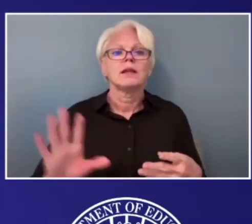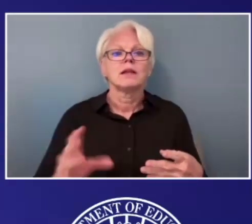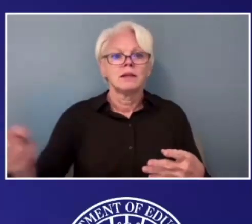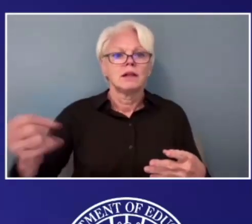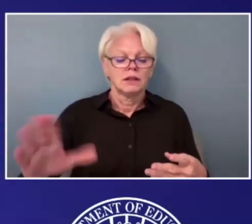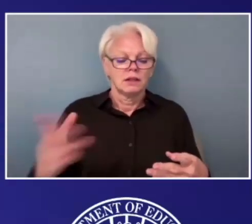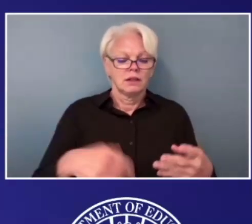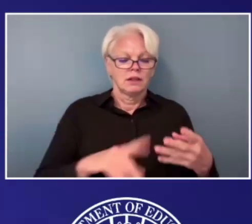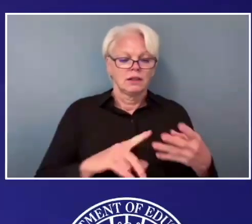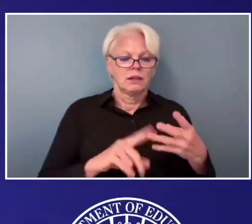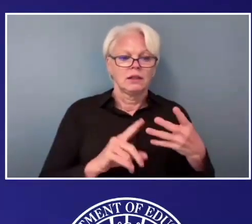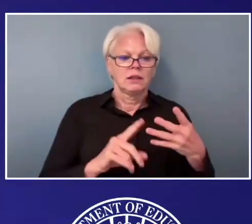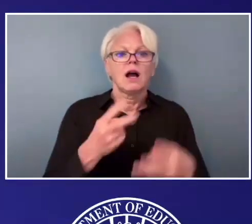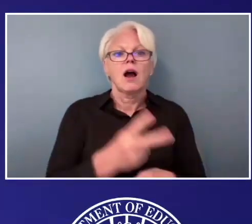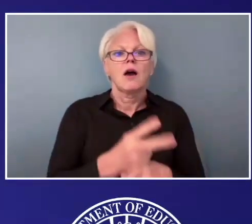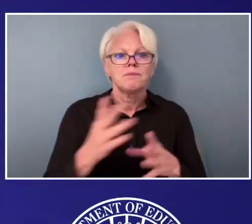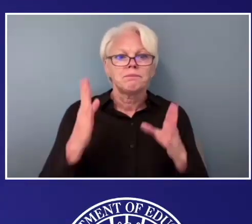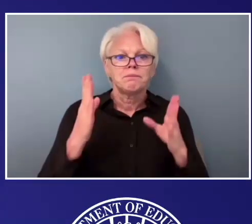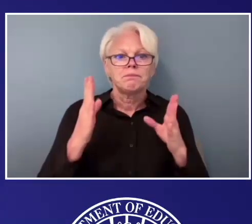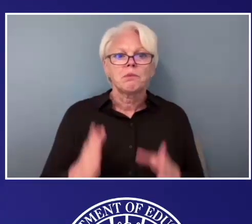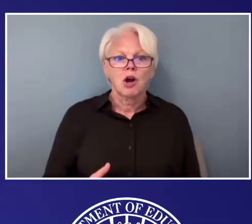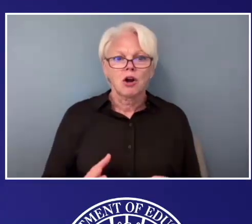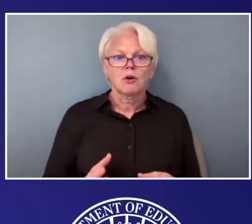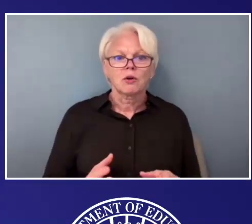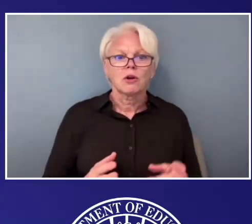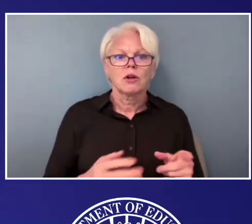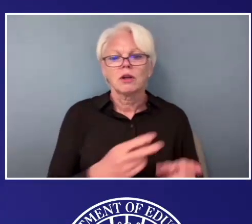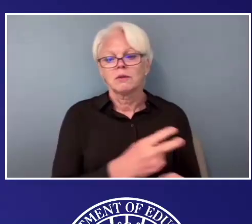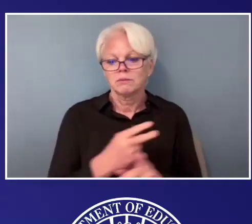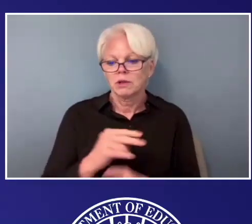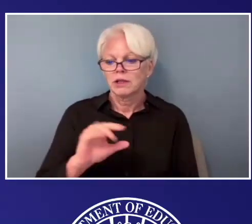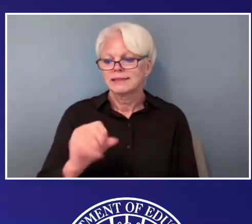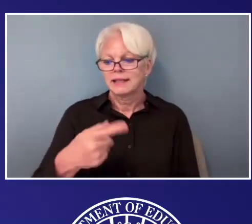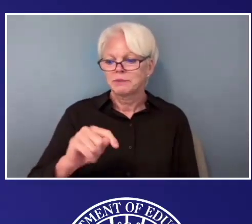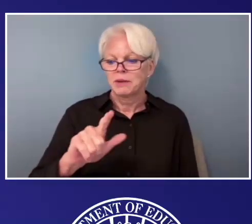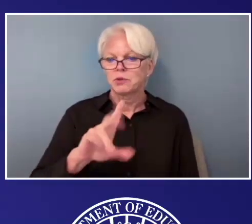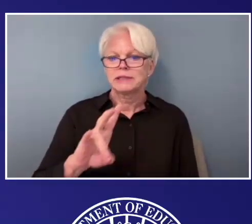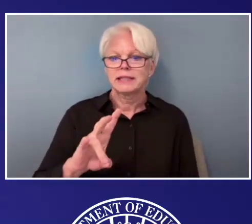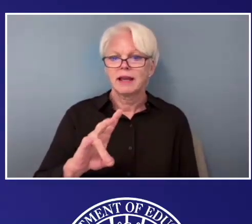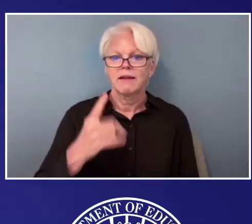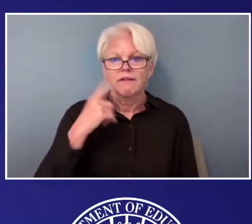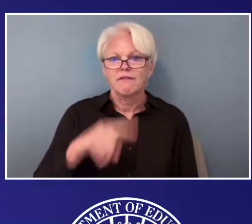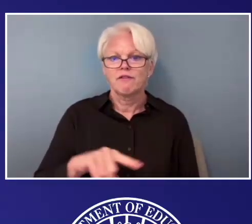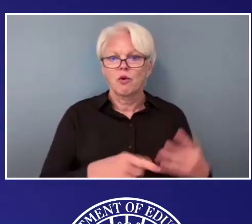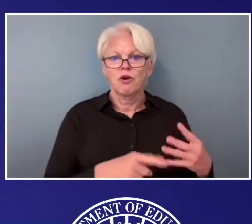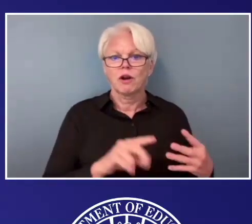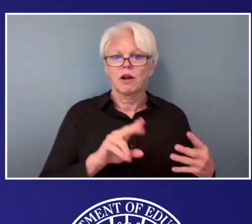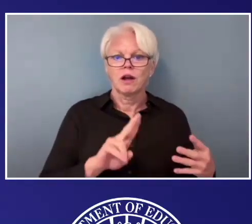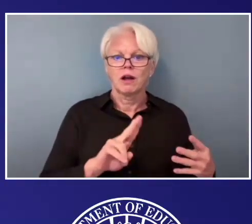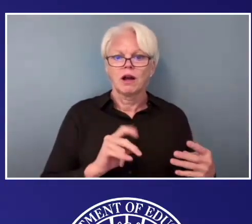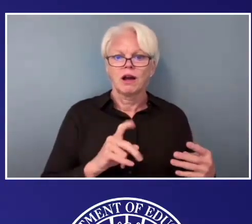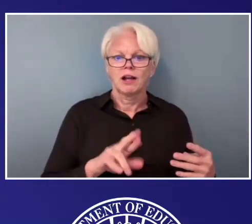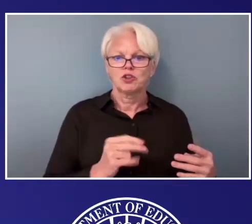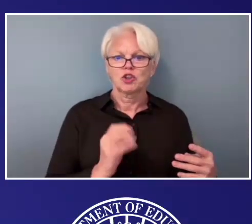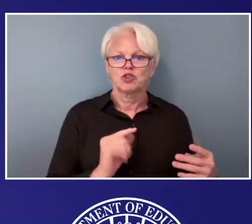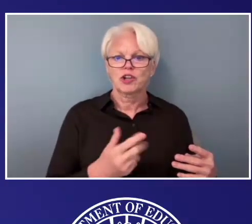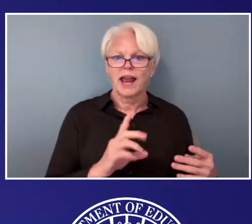a borrower who borrowed, borrowed a loan in September 27 for an undergrad program. She stopped attending the program in December 27.